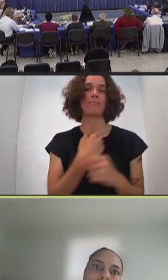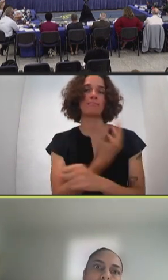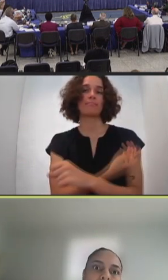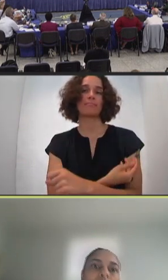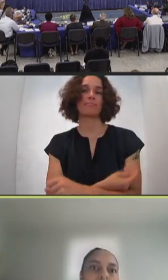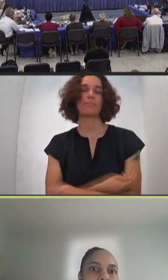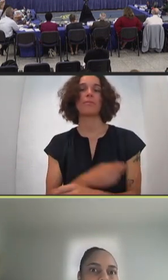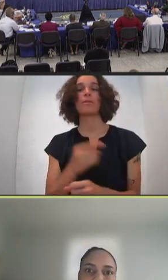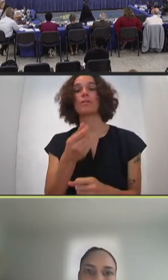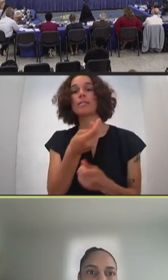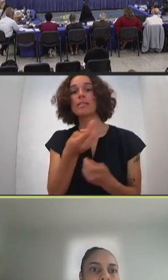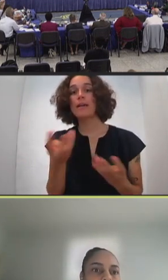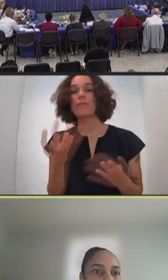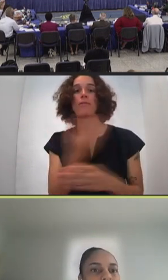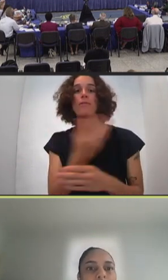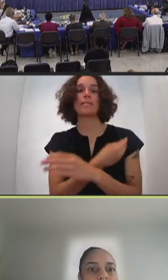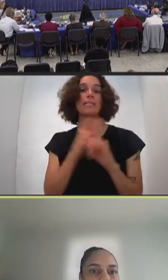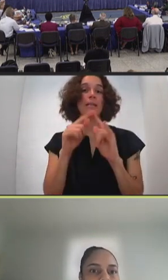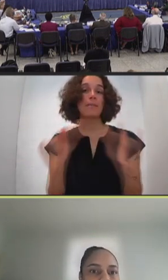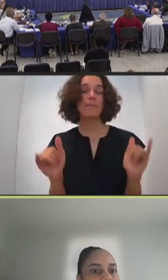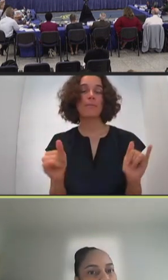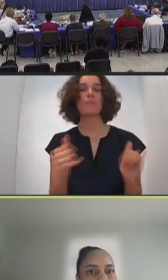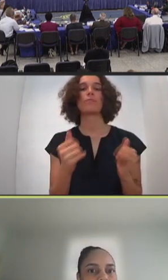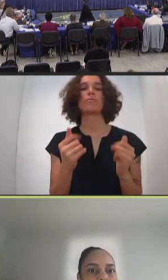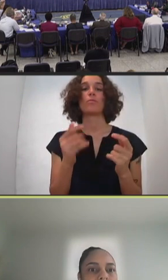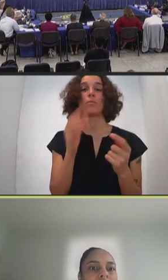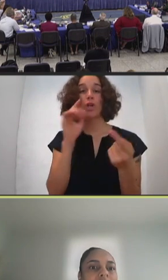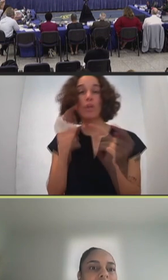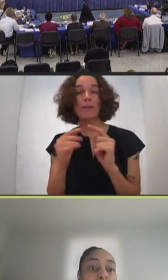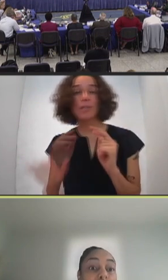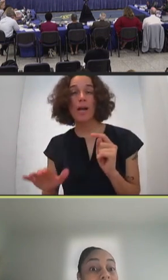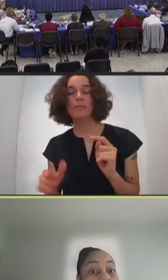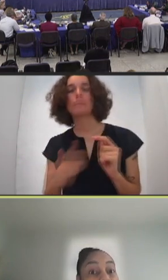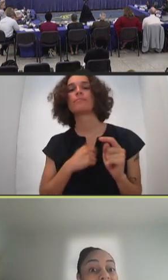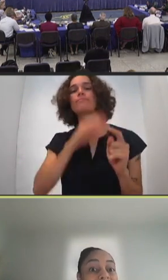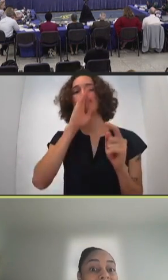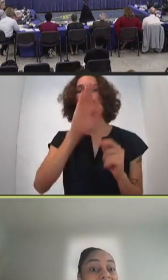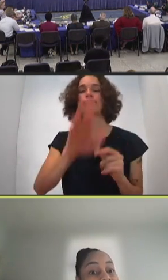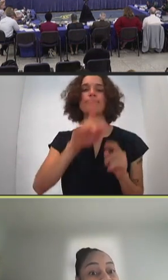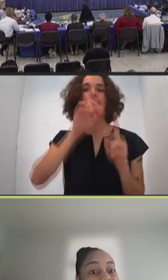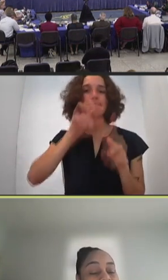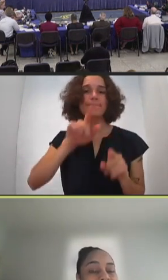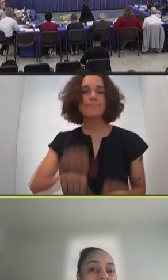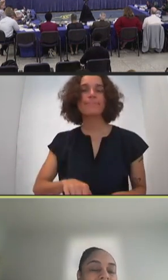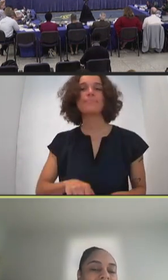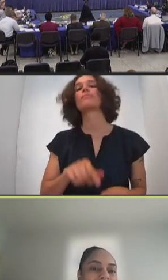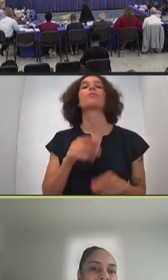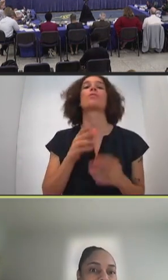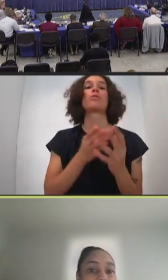So, we are just directly responding to these questions and through animated ads and